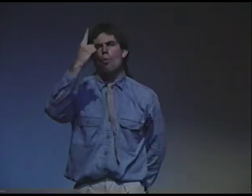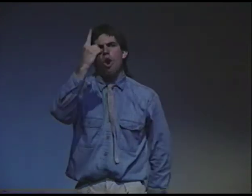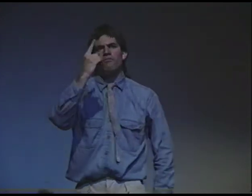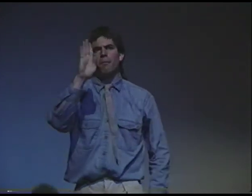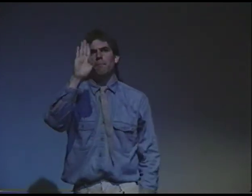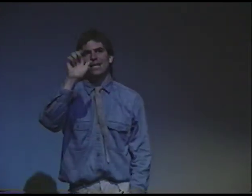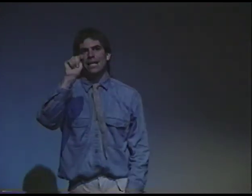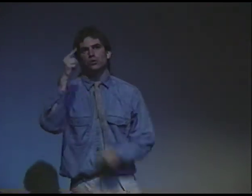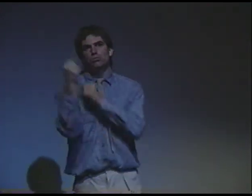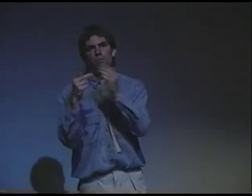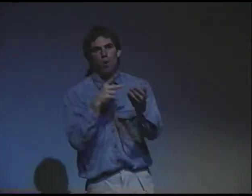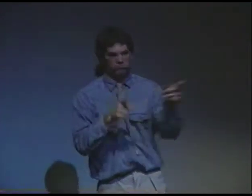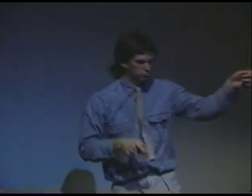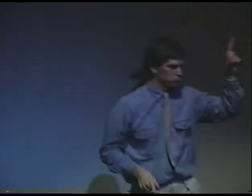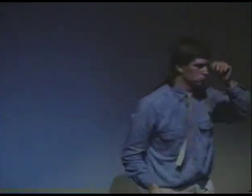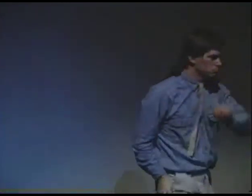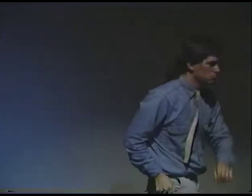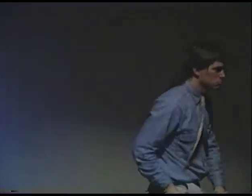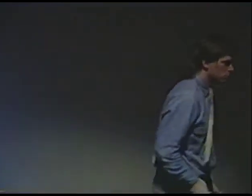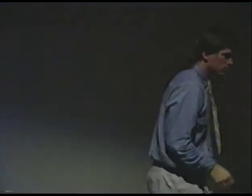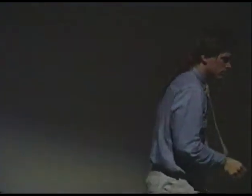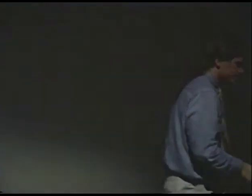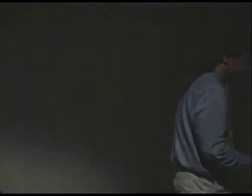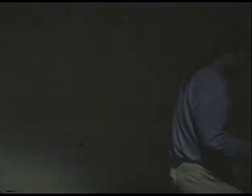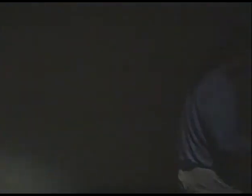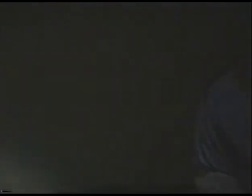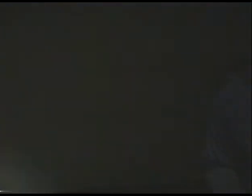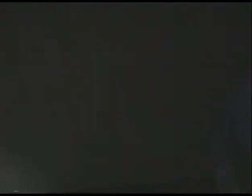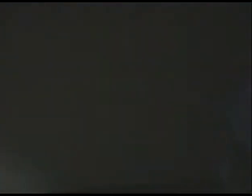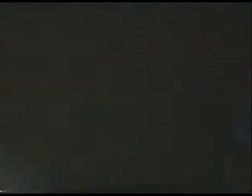OK, one of the Beat Generation poet's names was Peter Lasky.